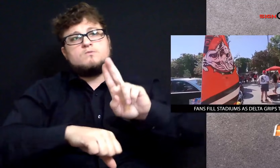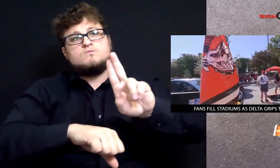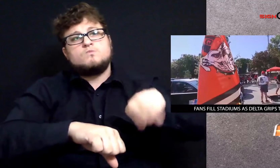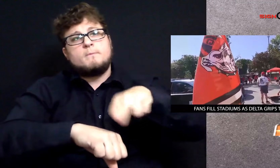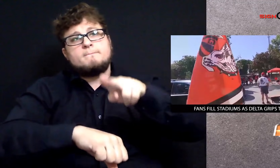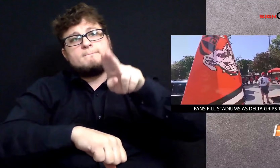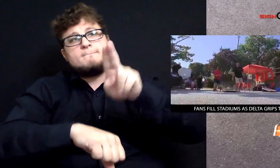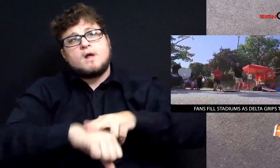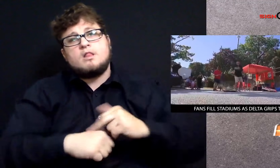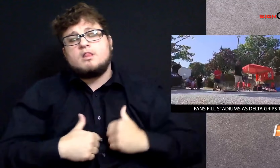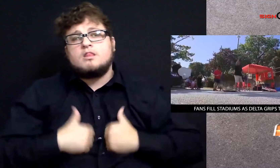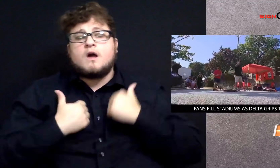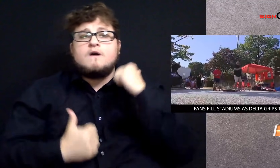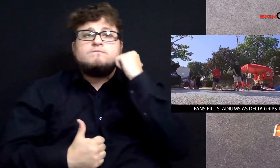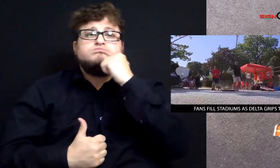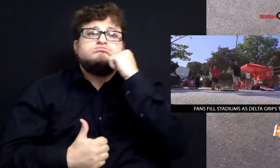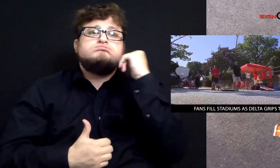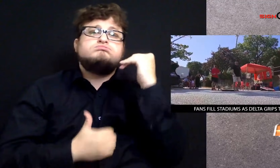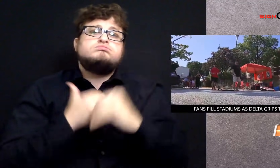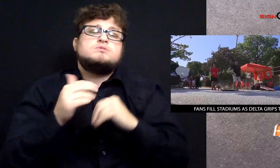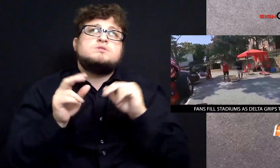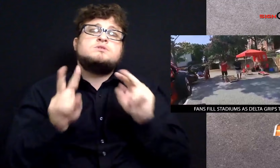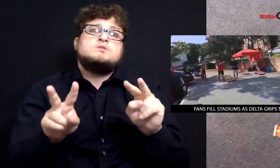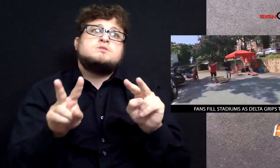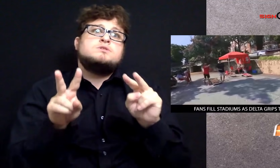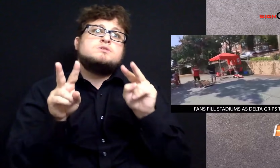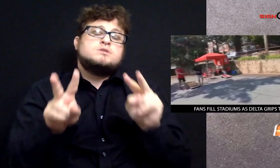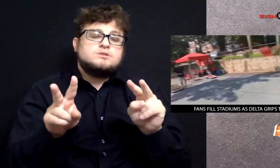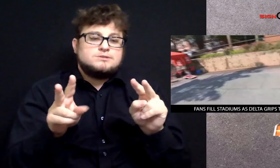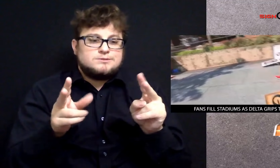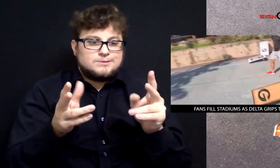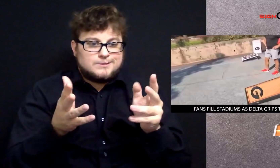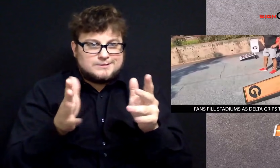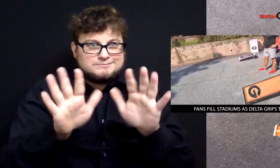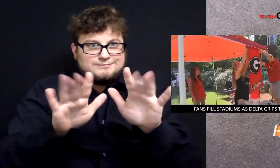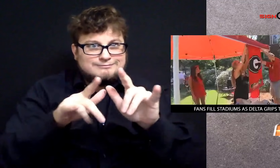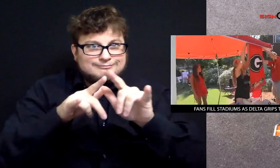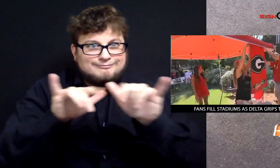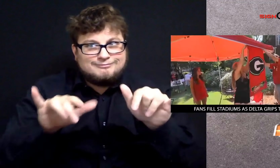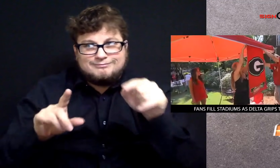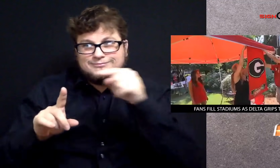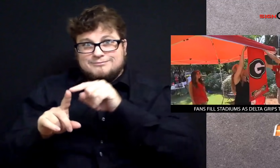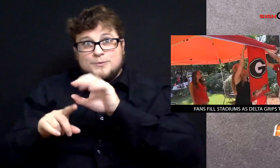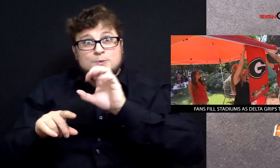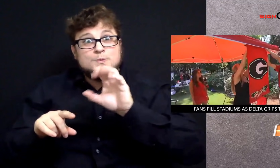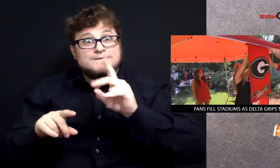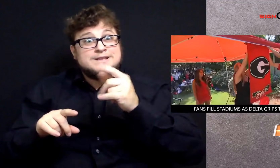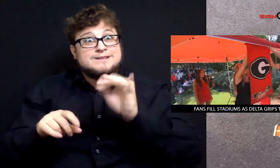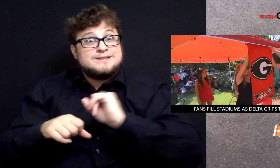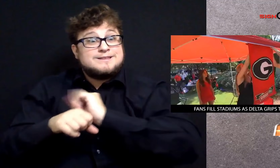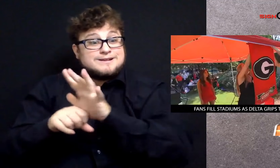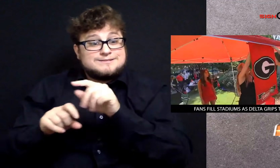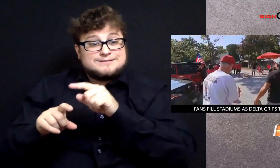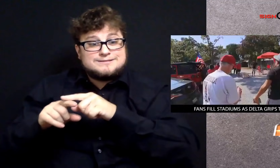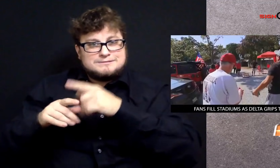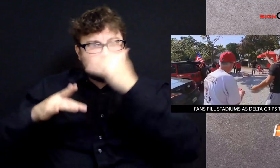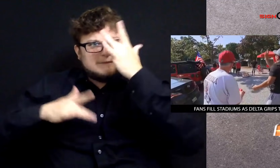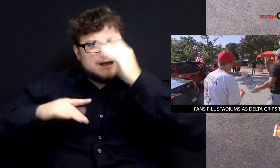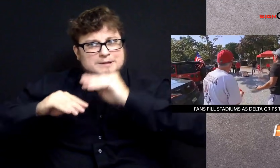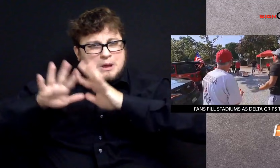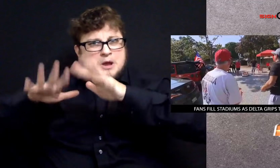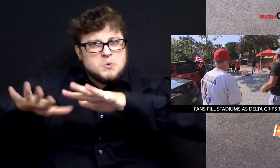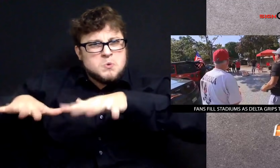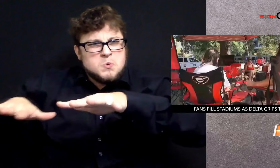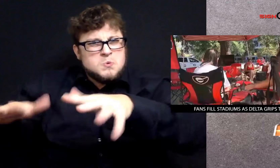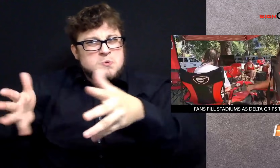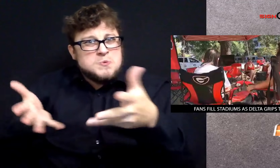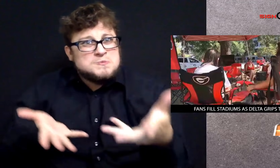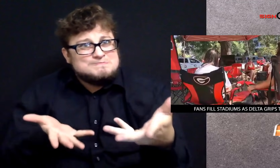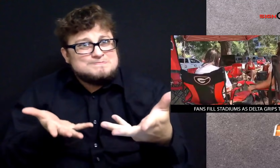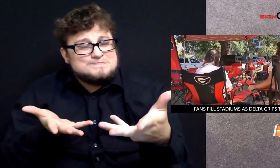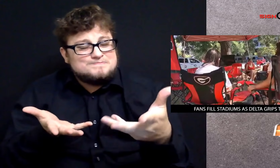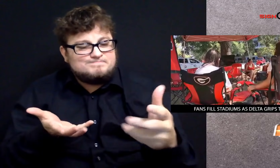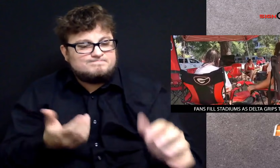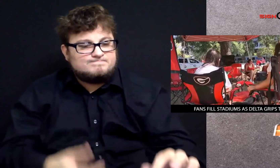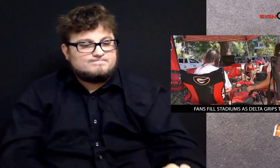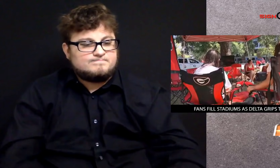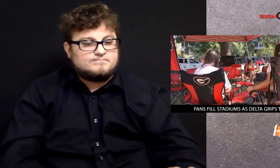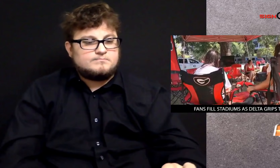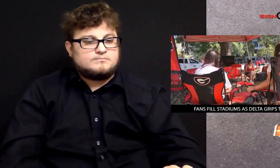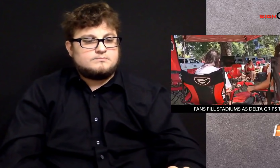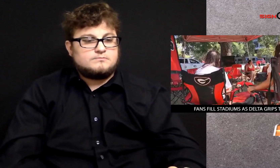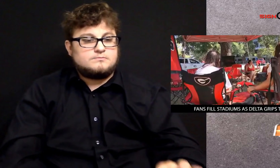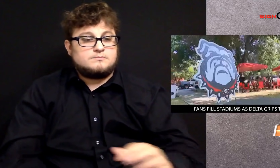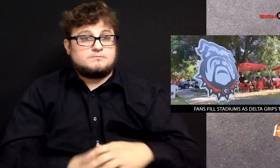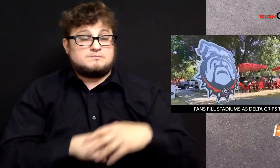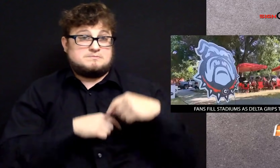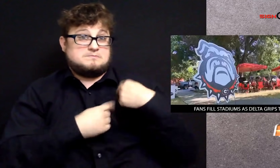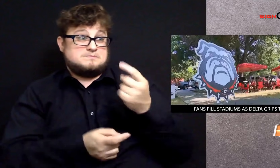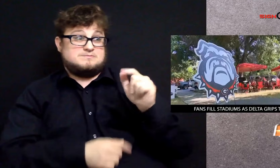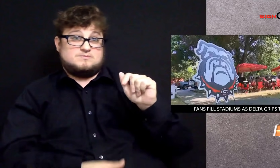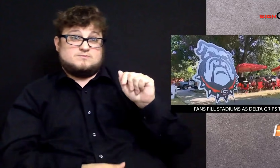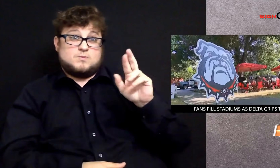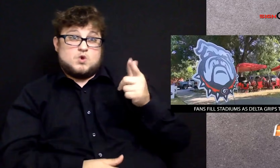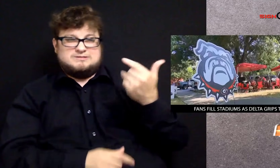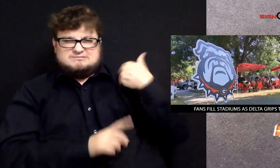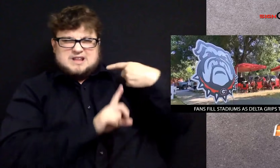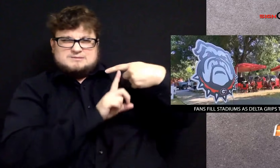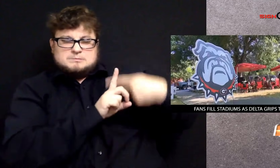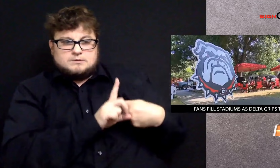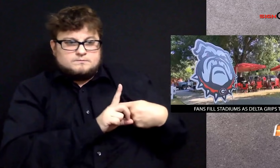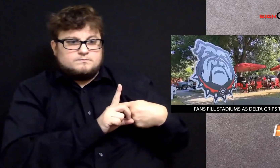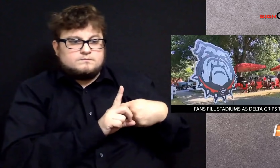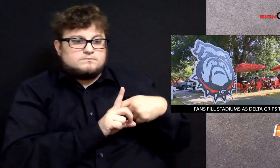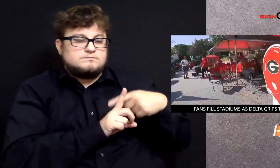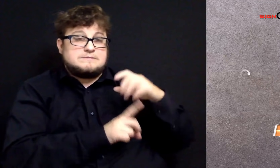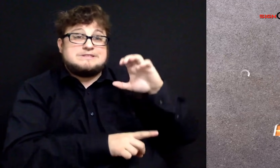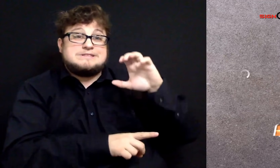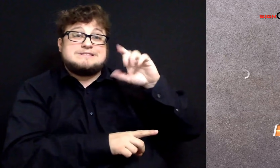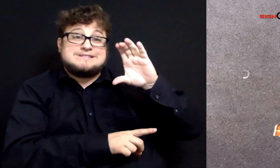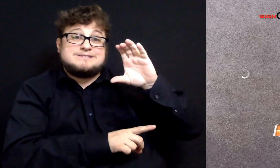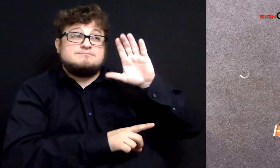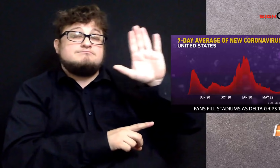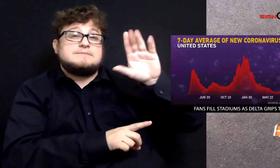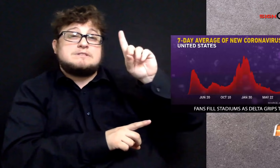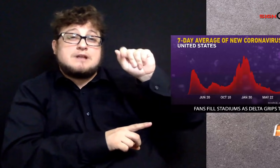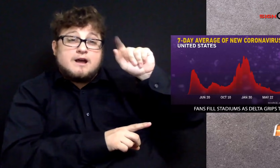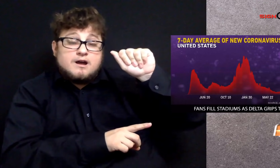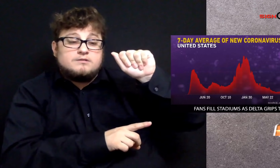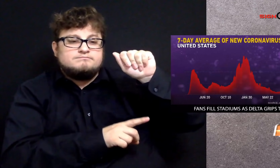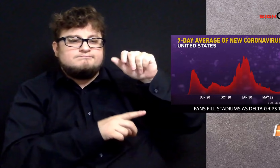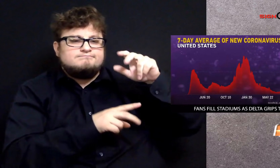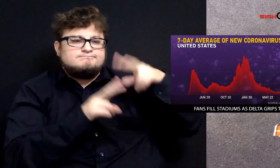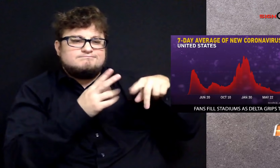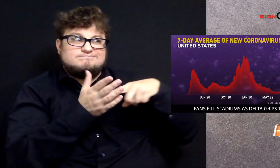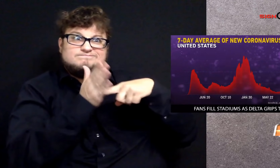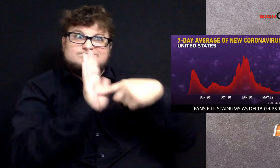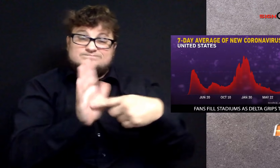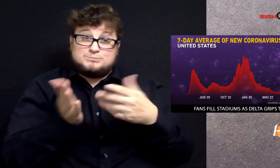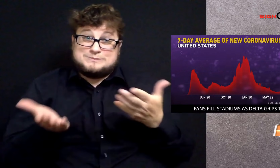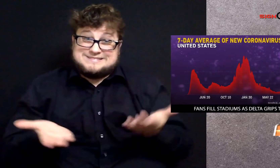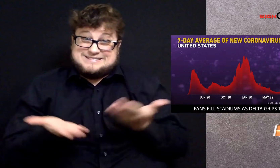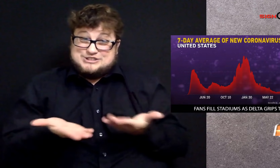life despite the continuing Covid 19 pandemic